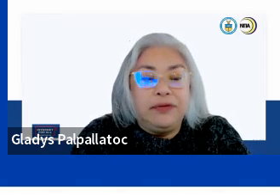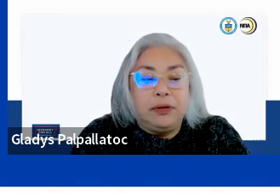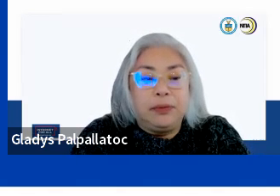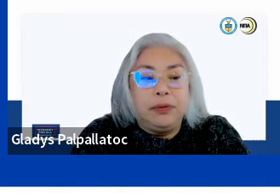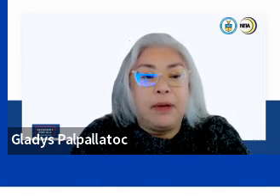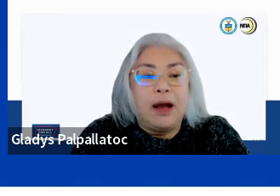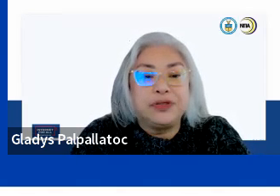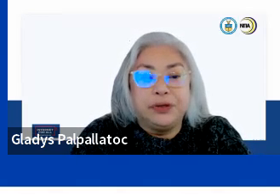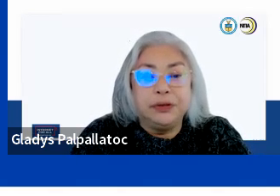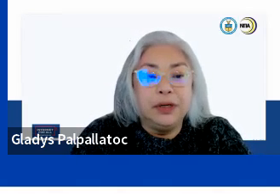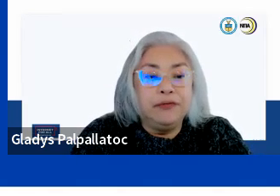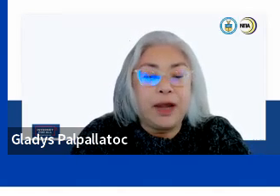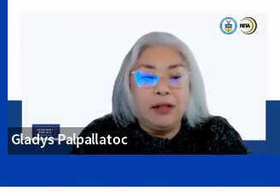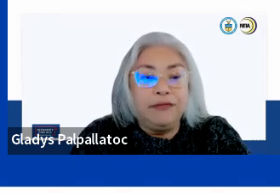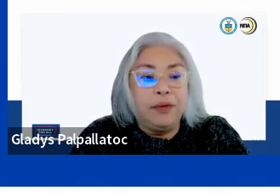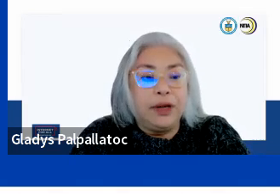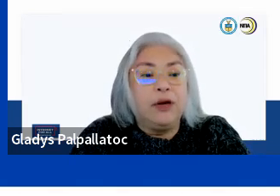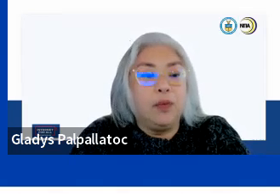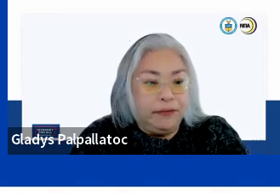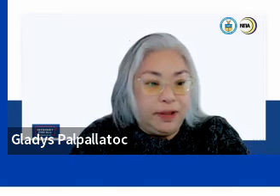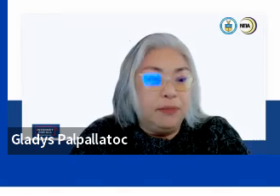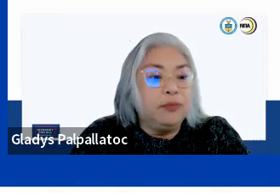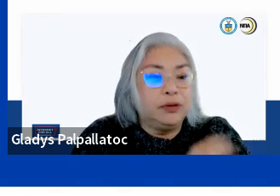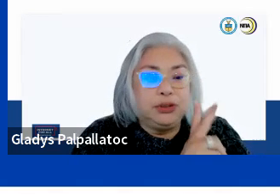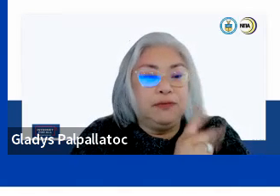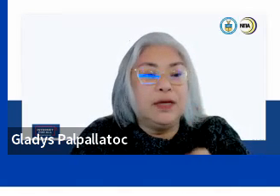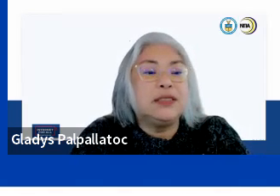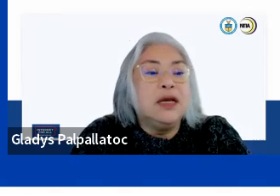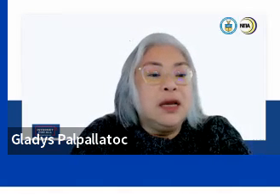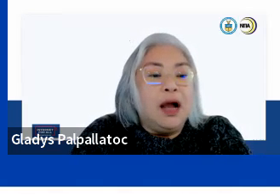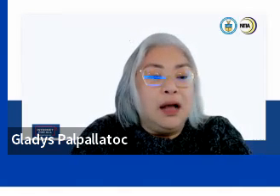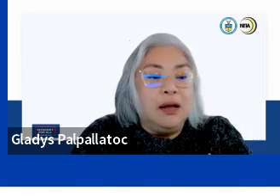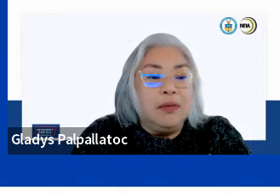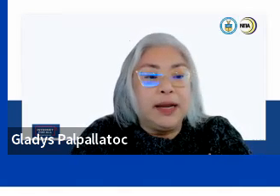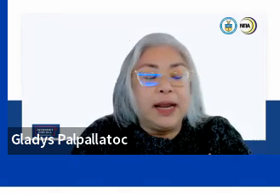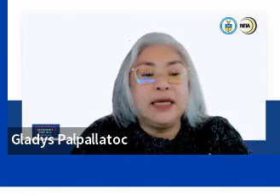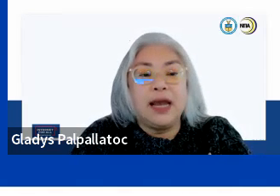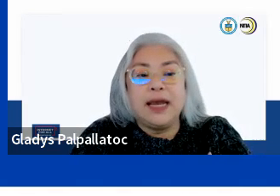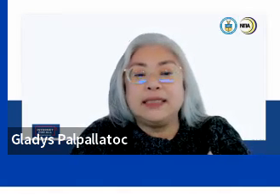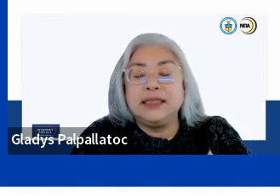am the Federal program officer for California, or one of them. There's 2 of us and NTIA is